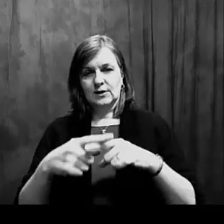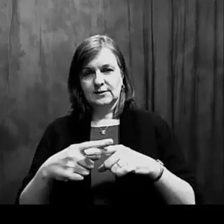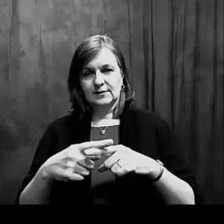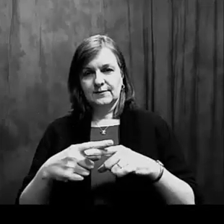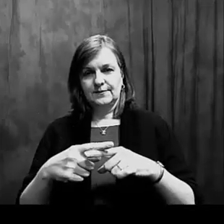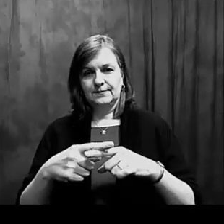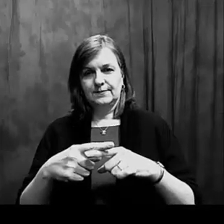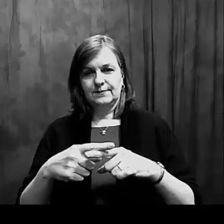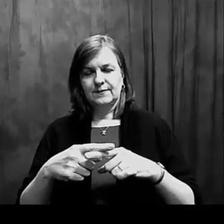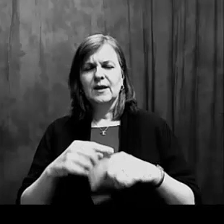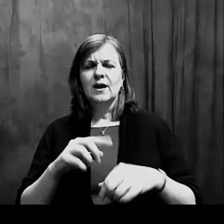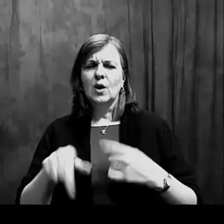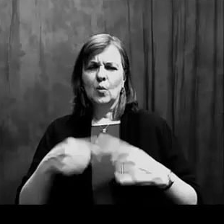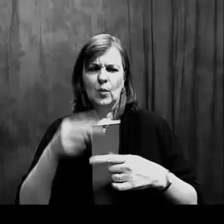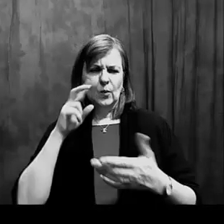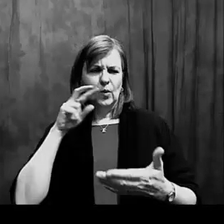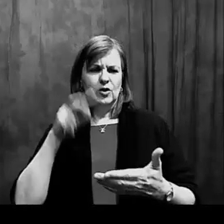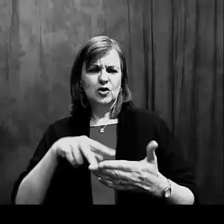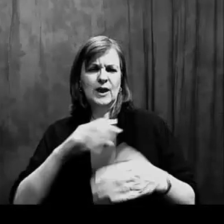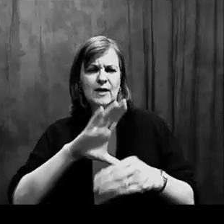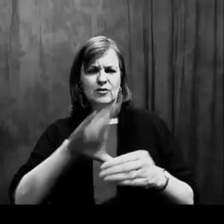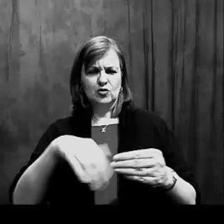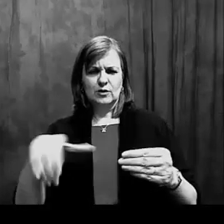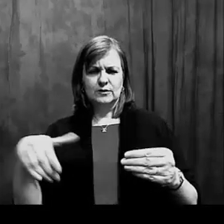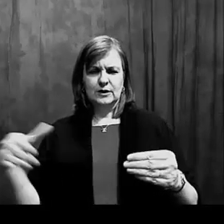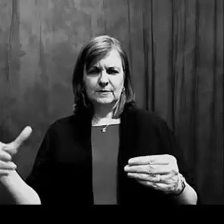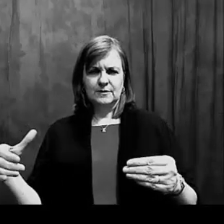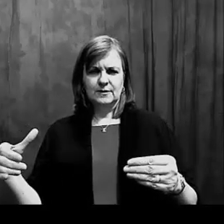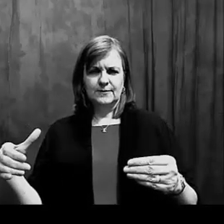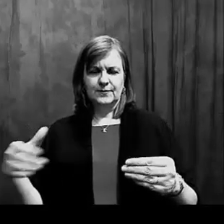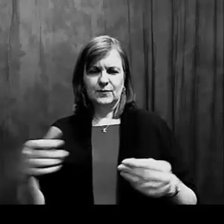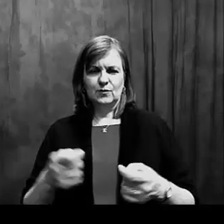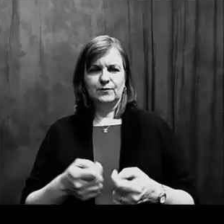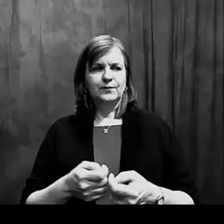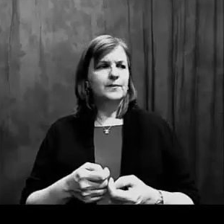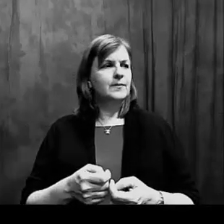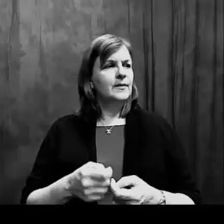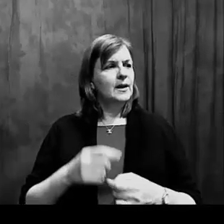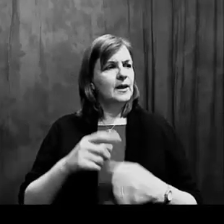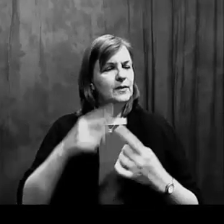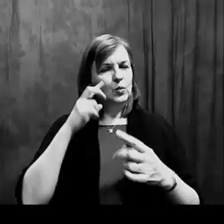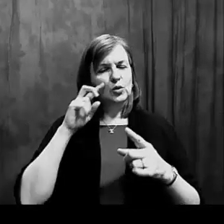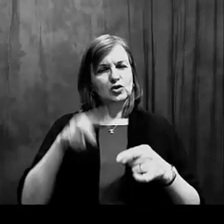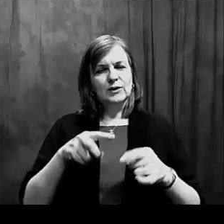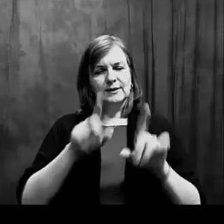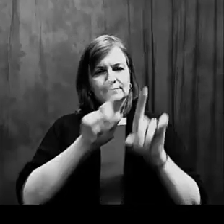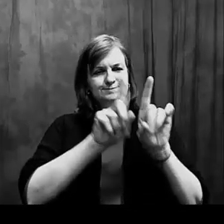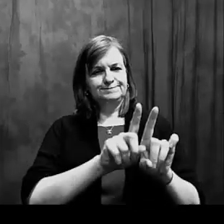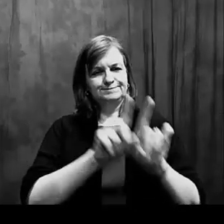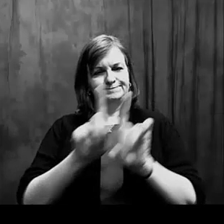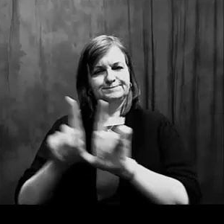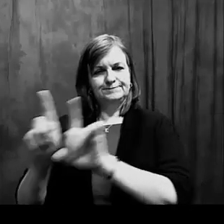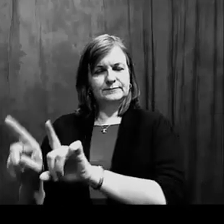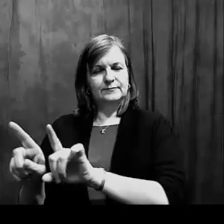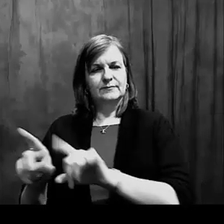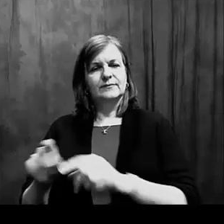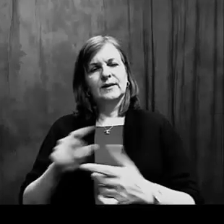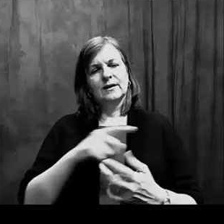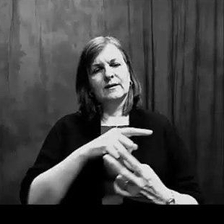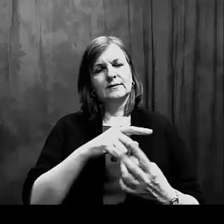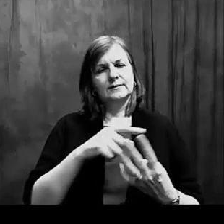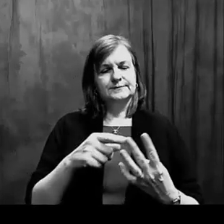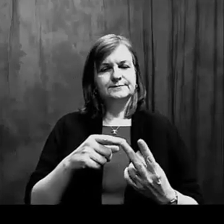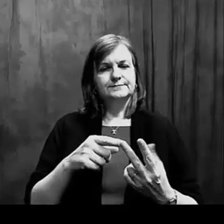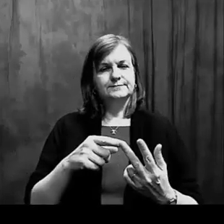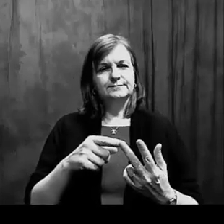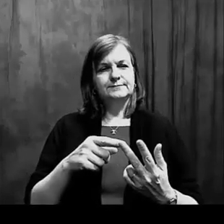1 to 2 to 1 genotype for every single heterozygous, monohybrid cross. guaranteed!!